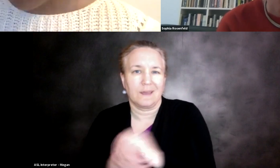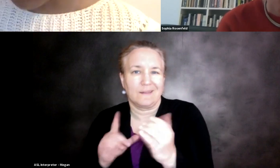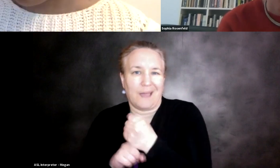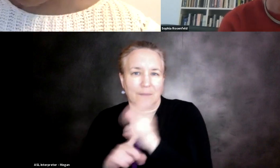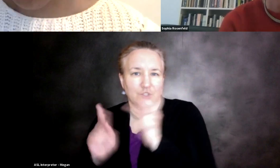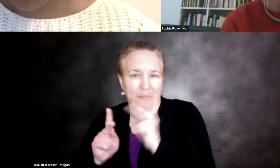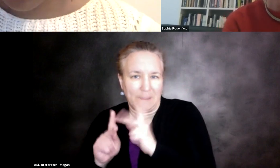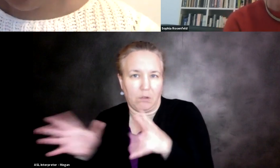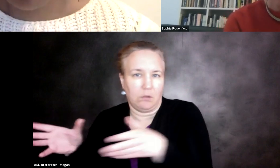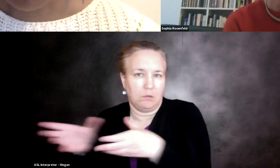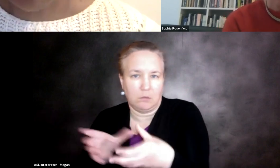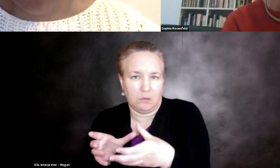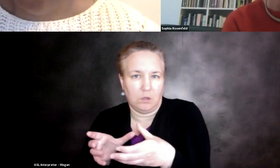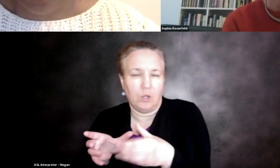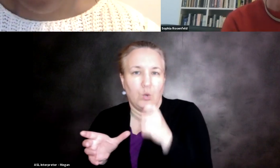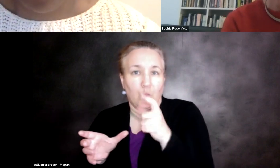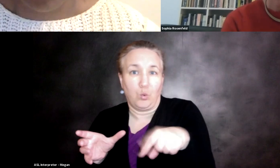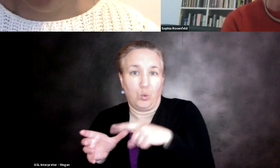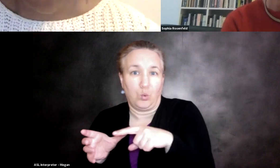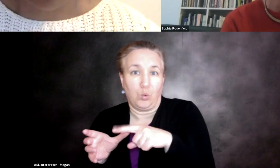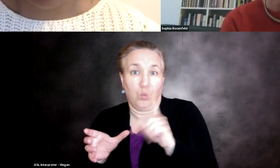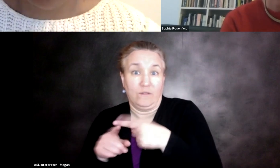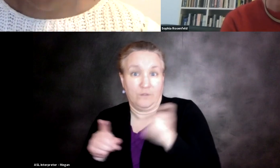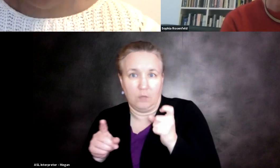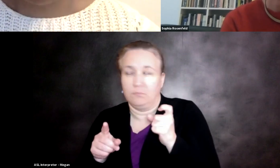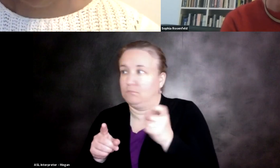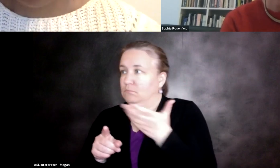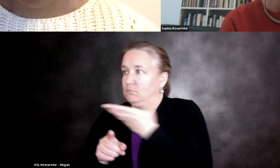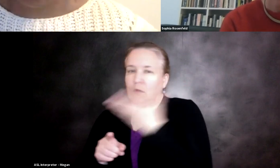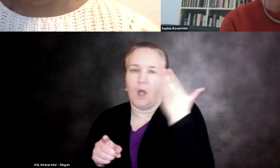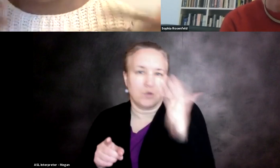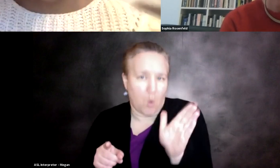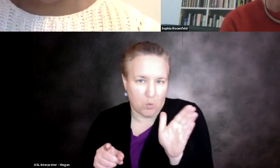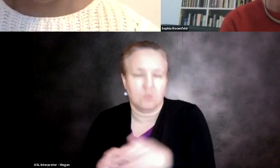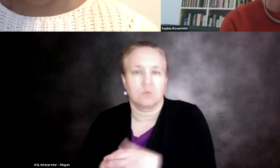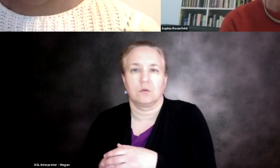whose origins were unknown. And to bring them into the missionary society,